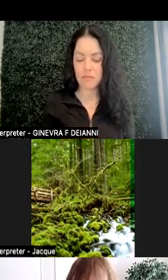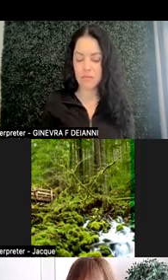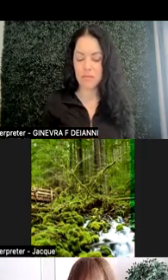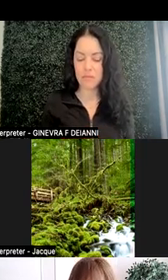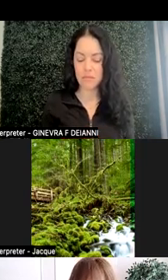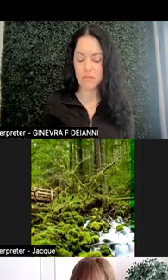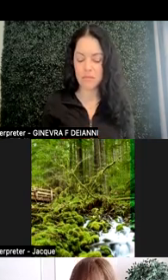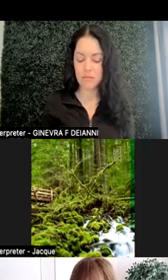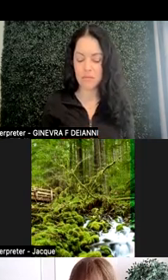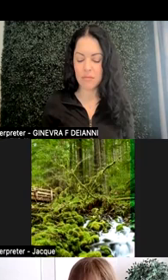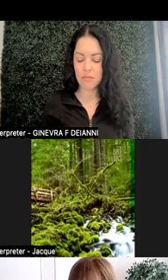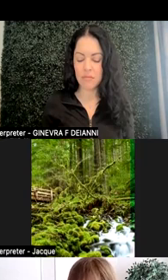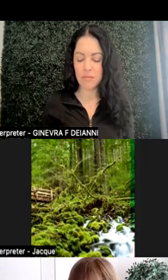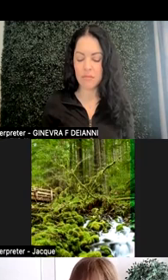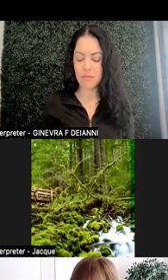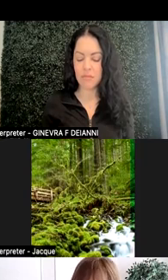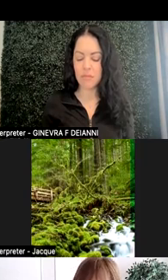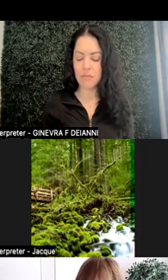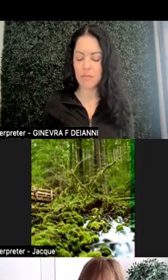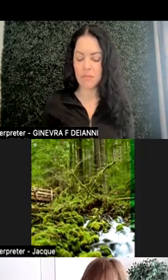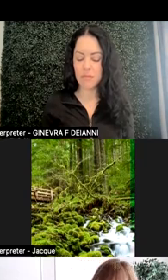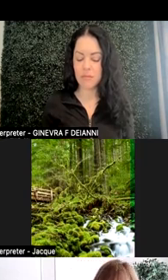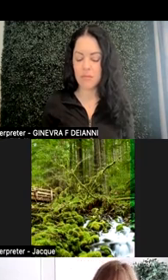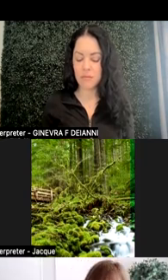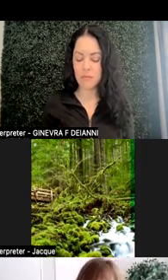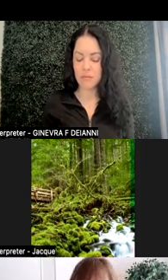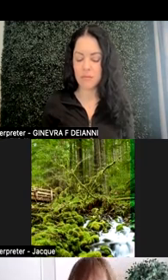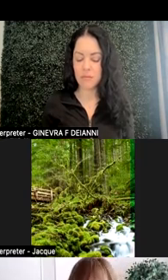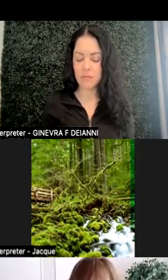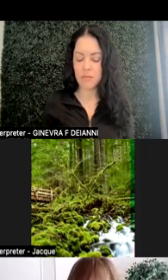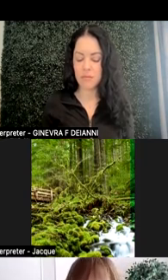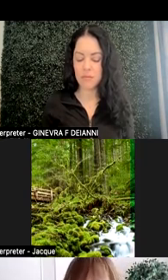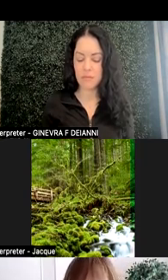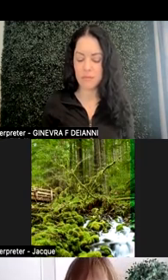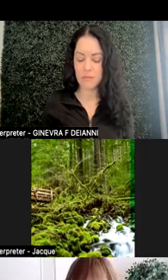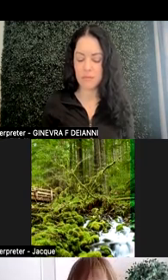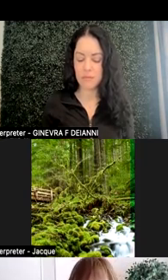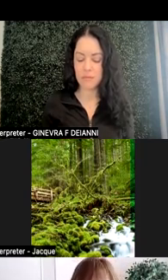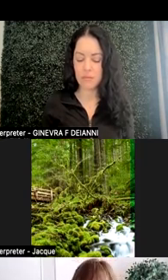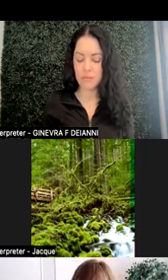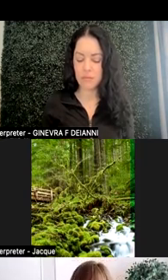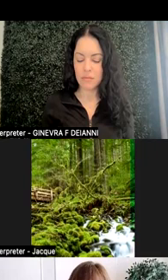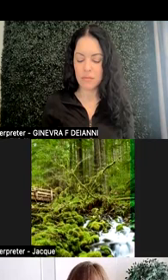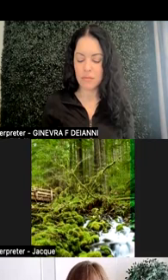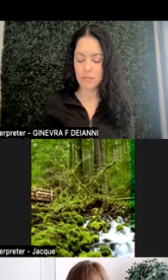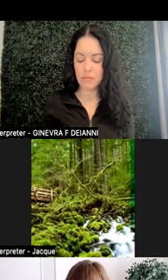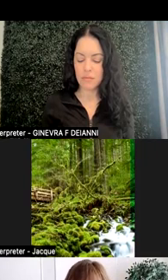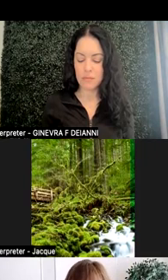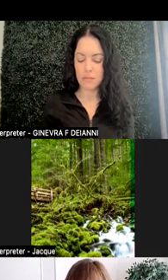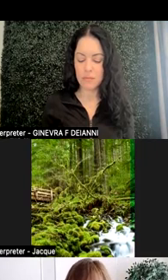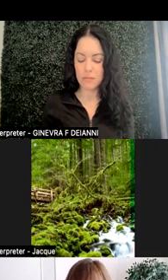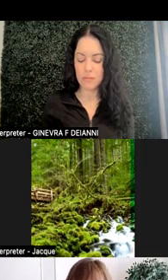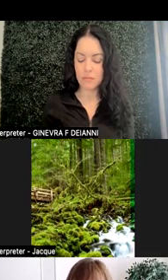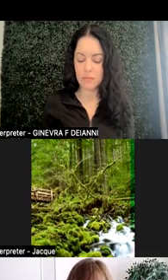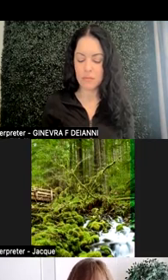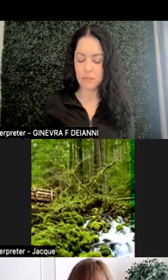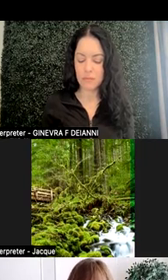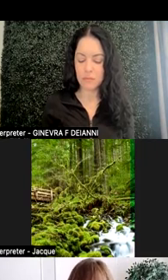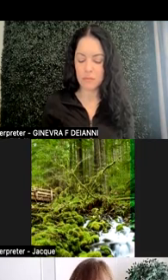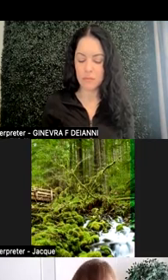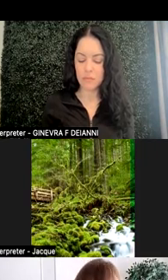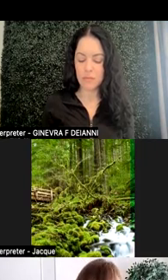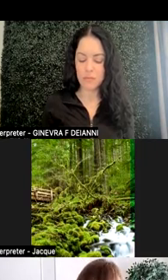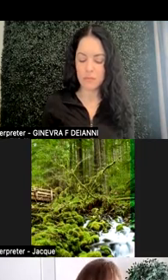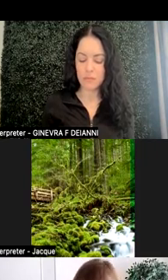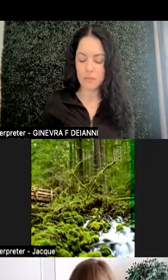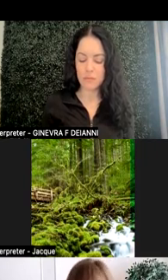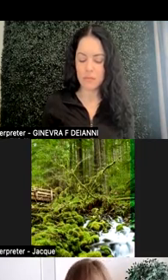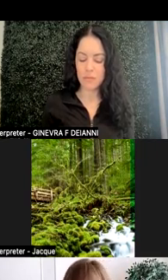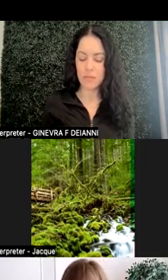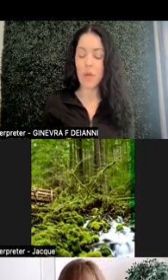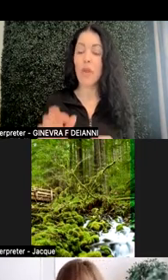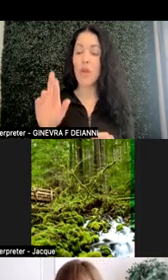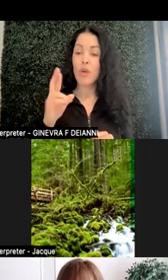Ronda, did you see the last comment in regards